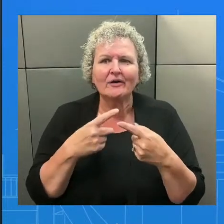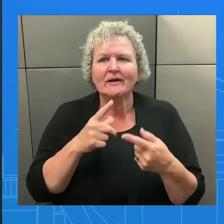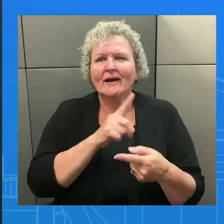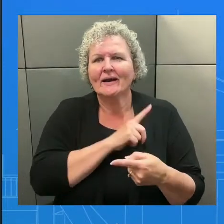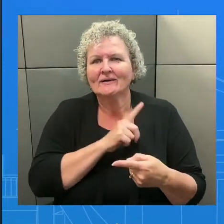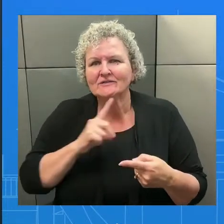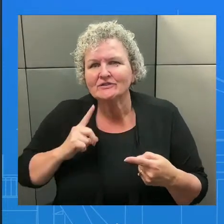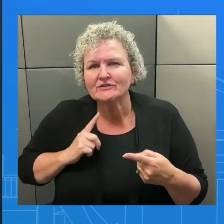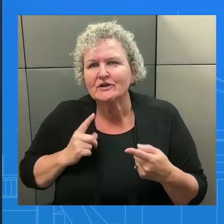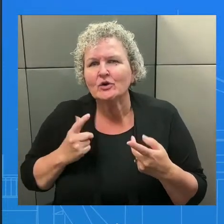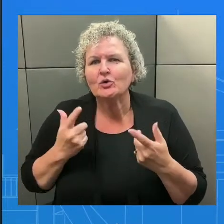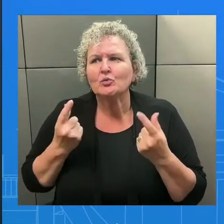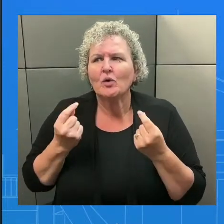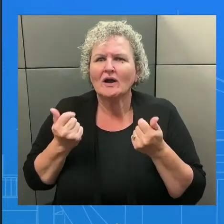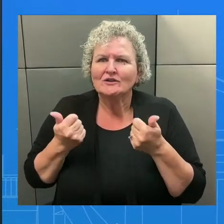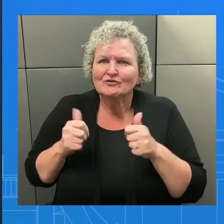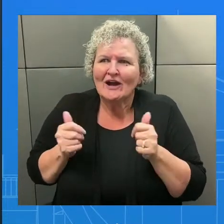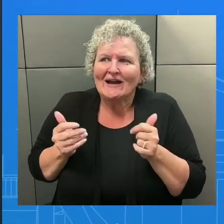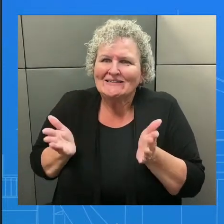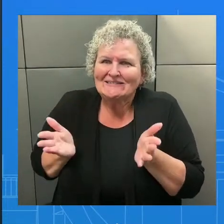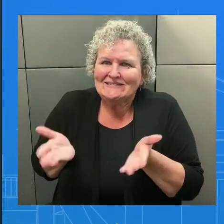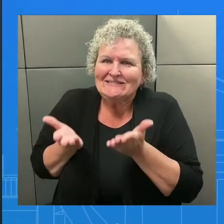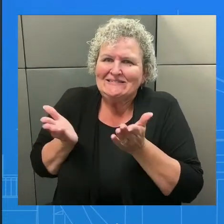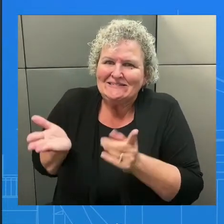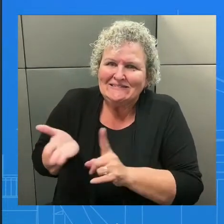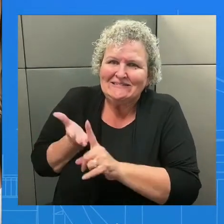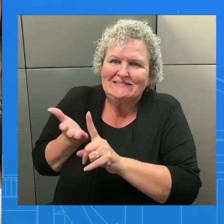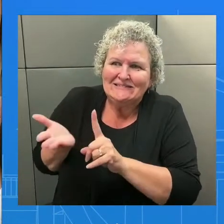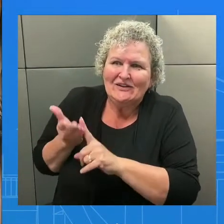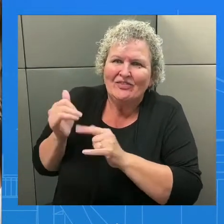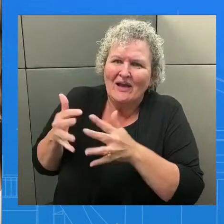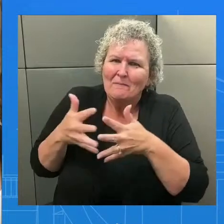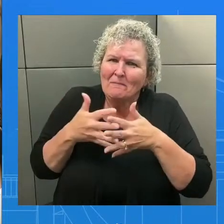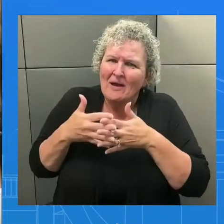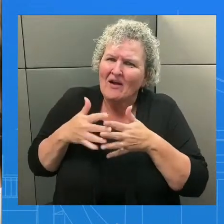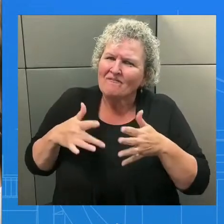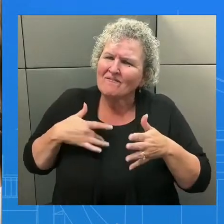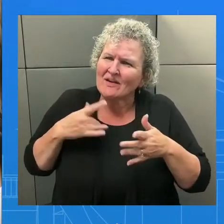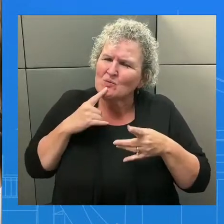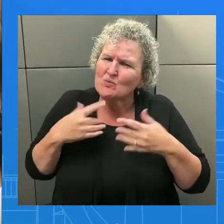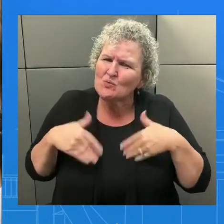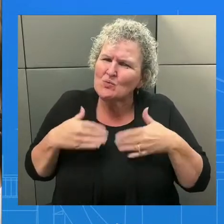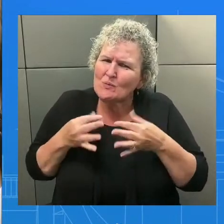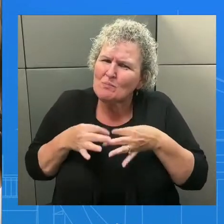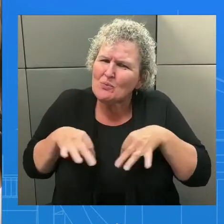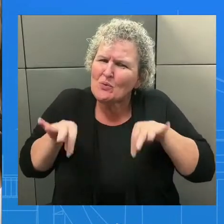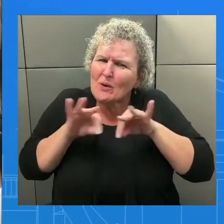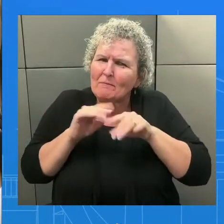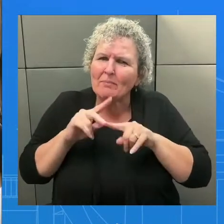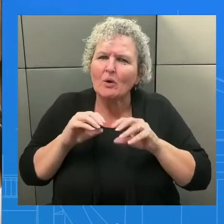to the American people. I just don't have anything to share at this time. The Press: Just a quick 2024 question. You said the president is going to vote. It's a scheduling question. Will he vote ear- --